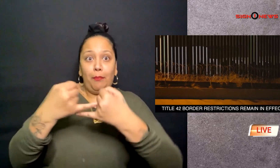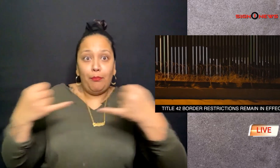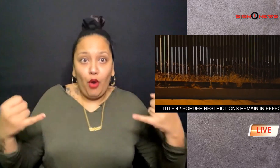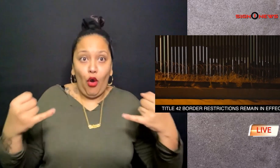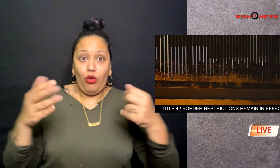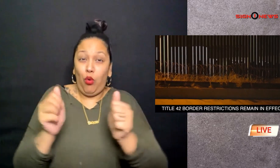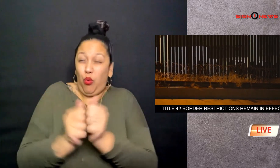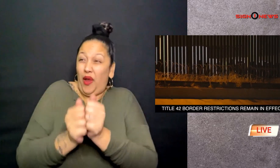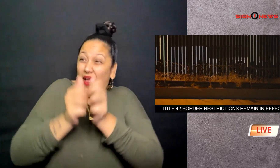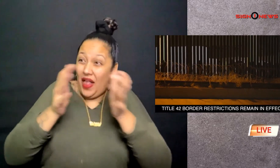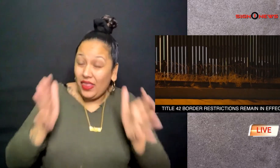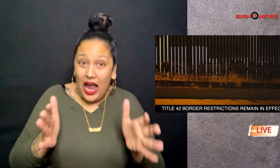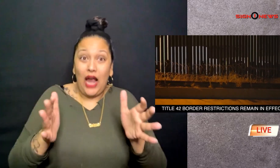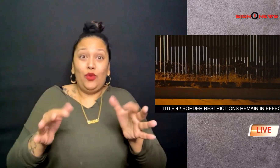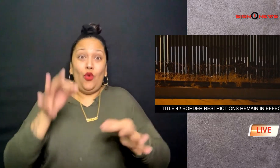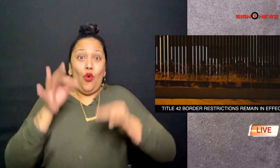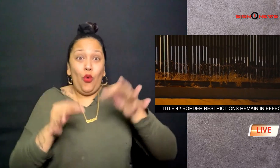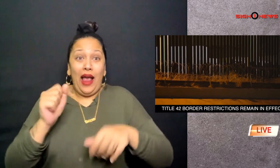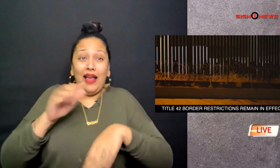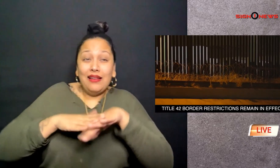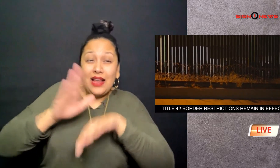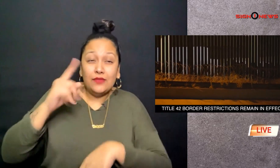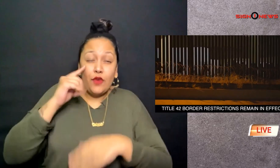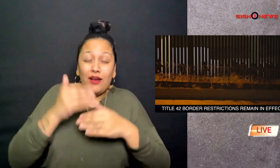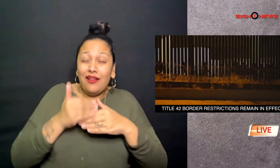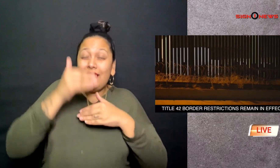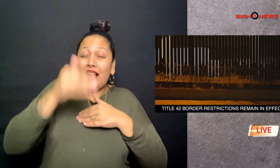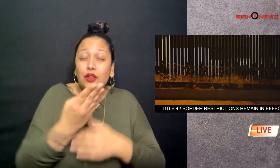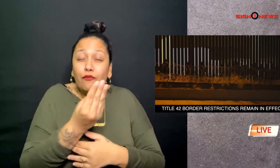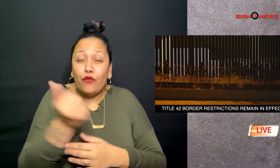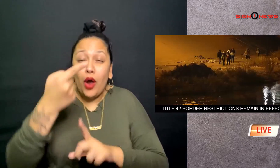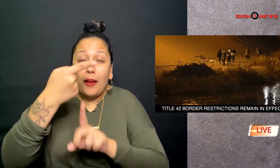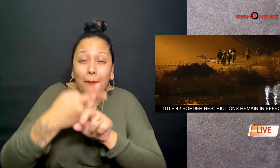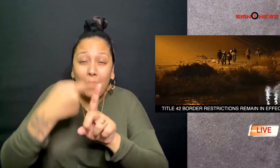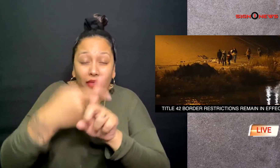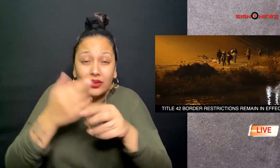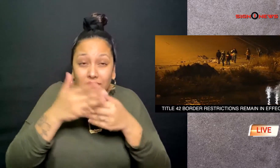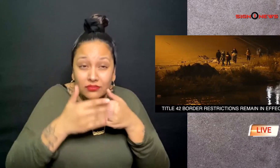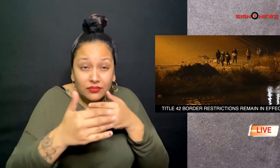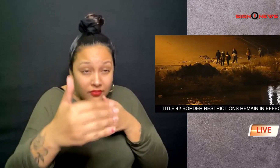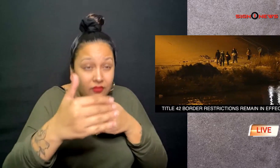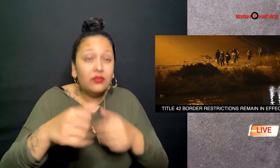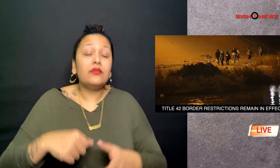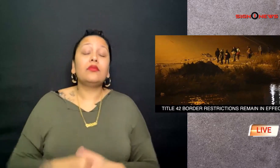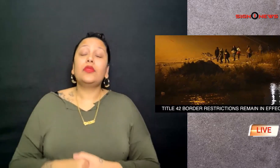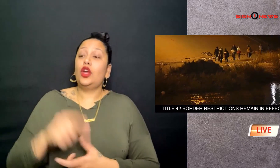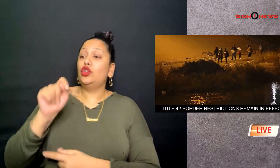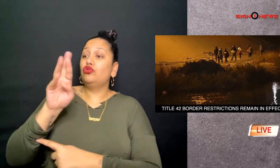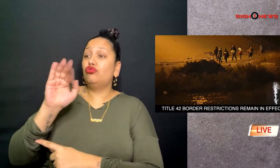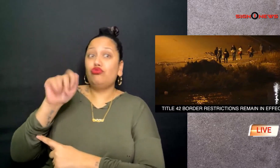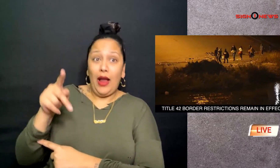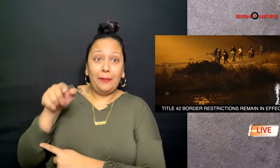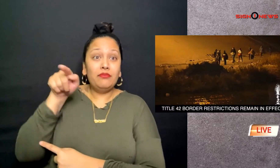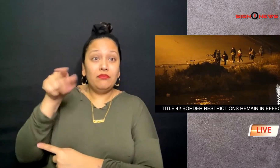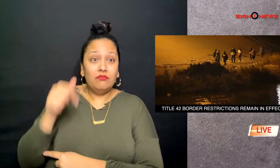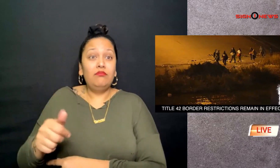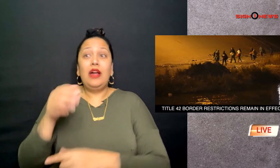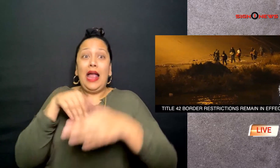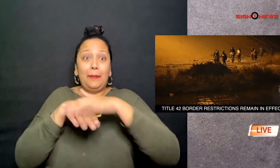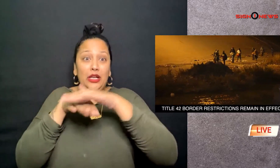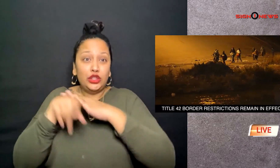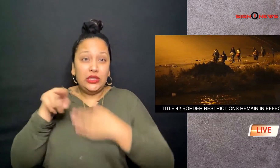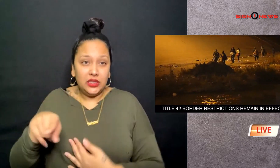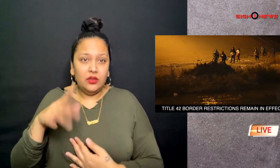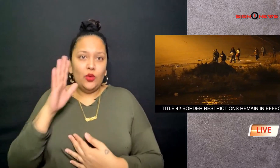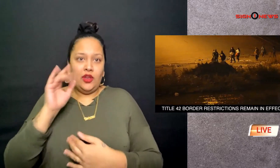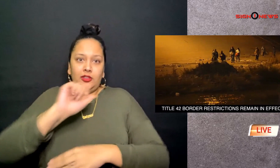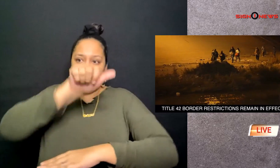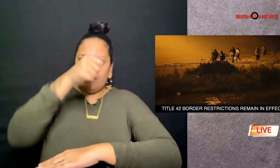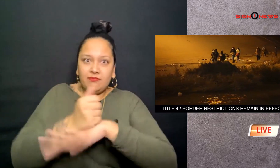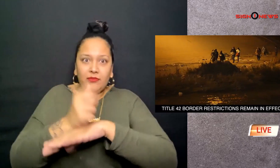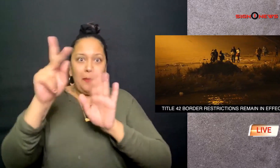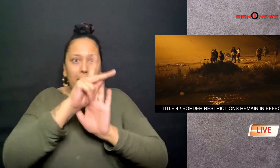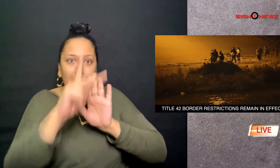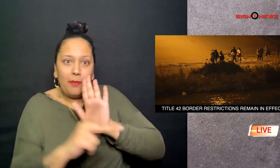nation's border without a hearing at least for the next several months the Trump administration